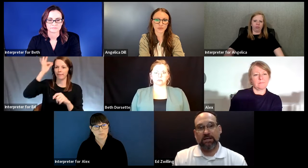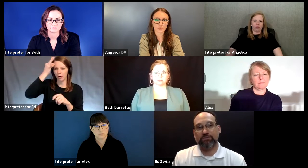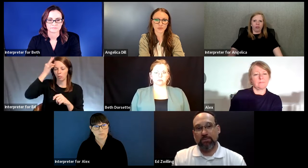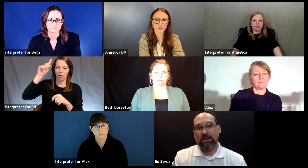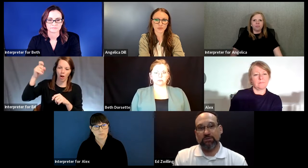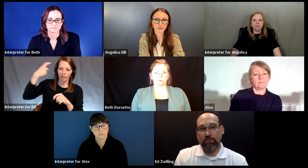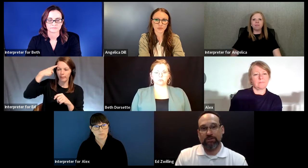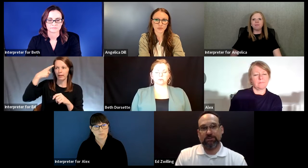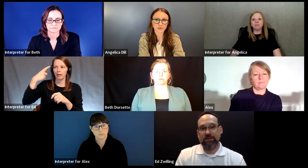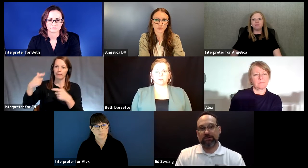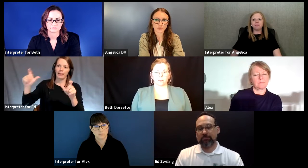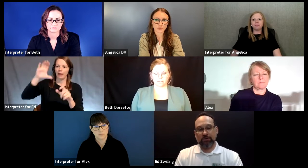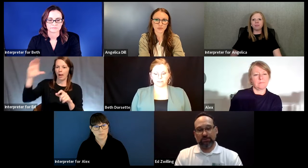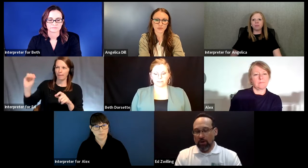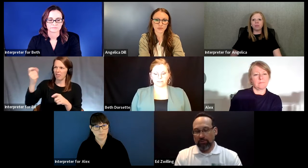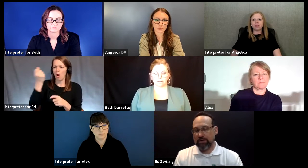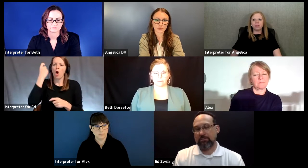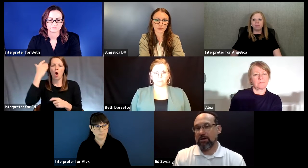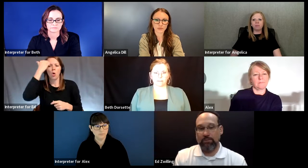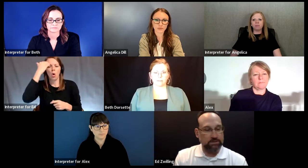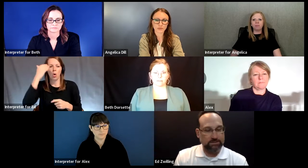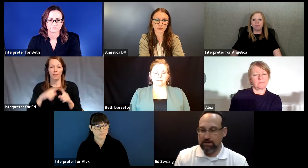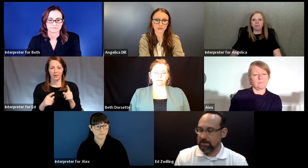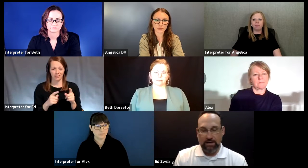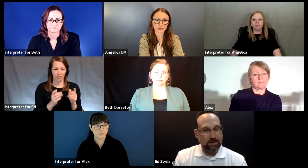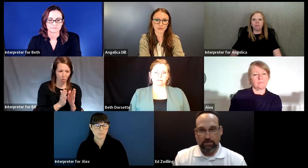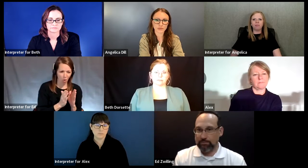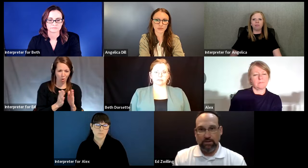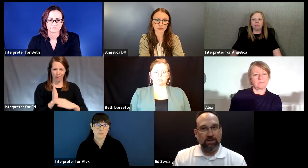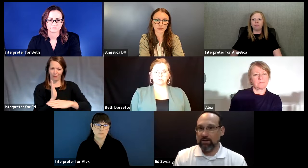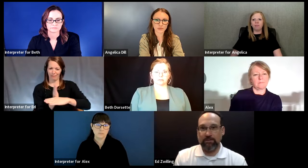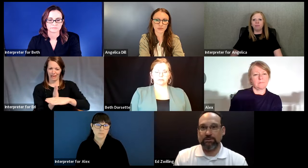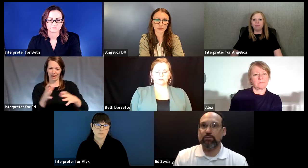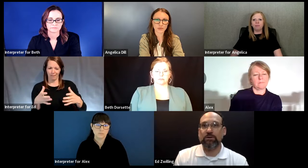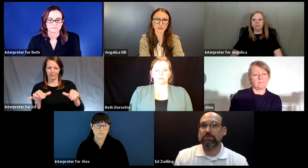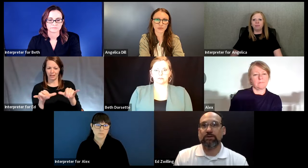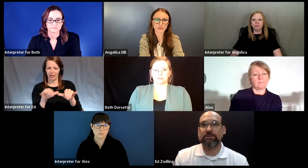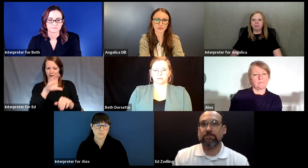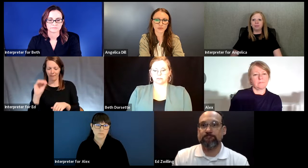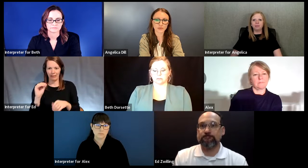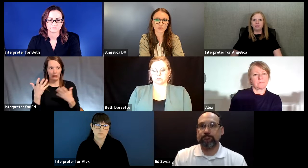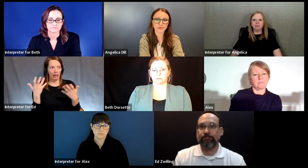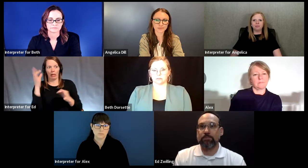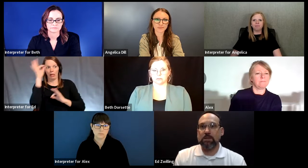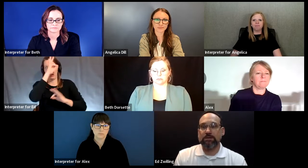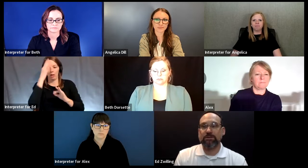That's been my experience. Is that most small to medium companies don't have a lot of experience with this.